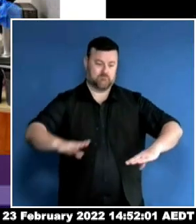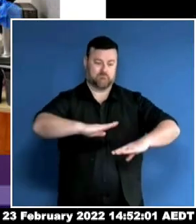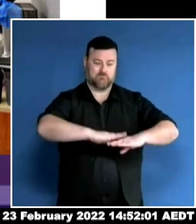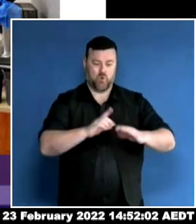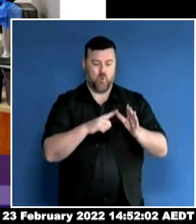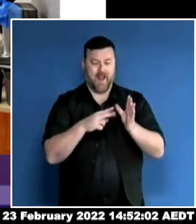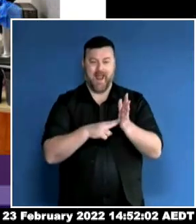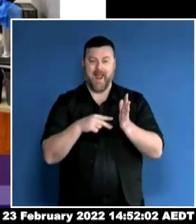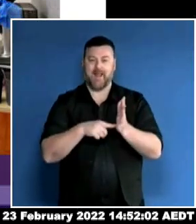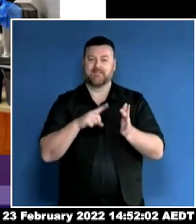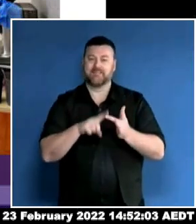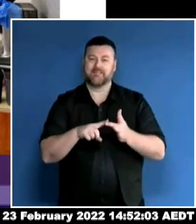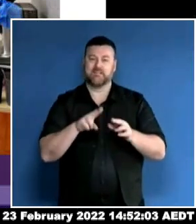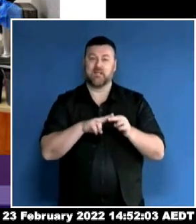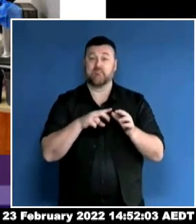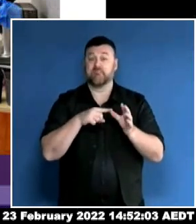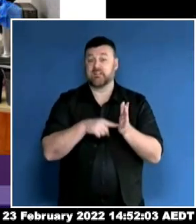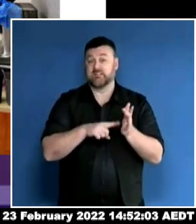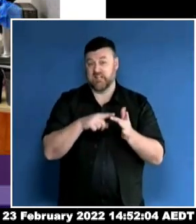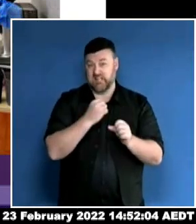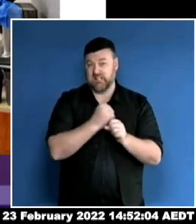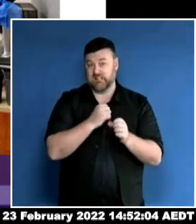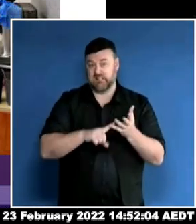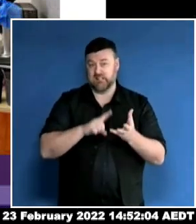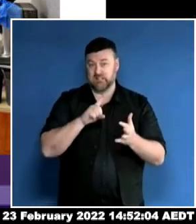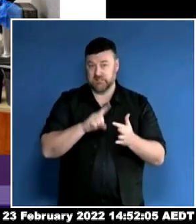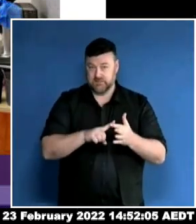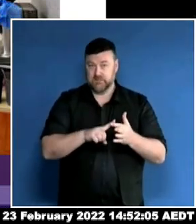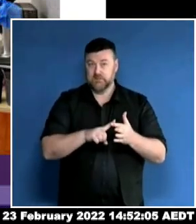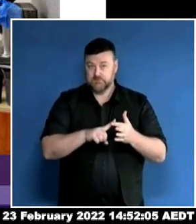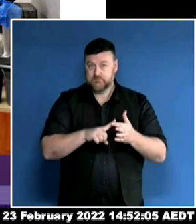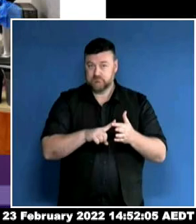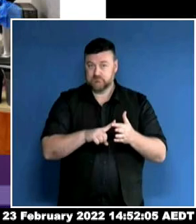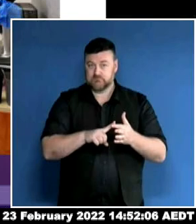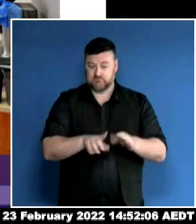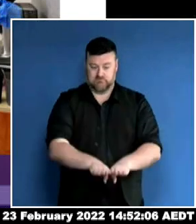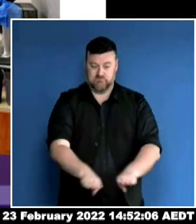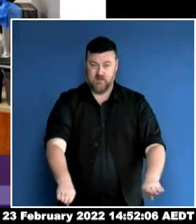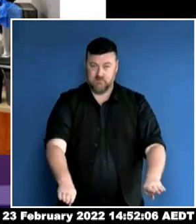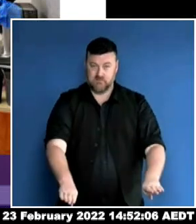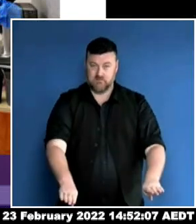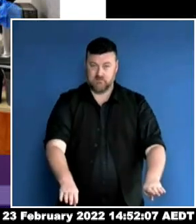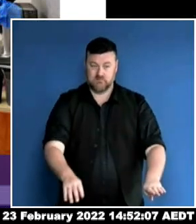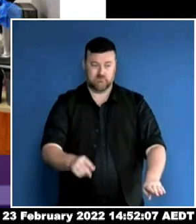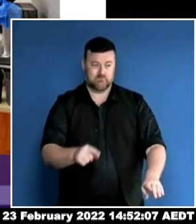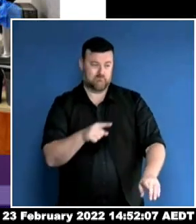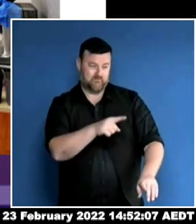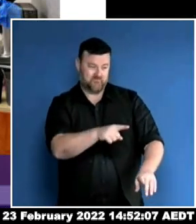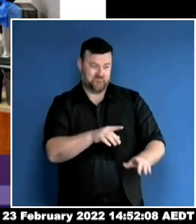As you can see, they weren't very hospital - hospitality equipment; they were all old